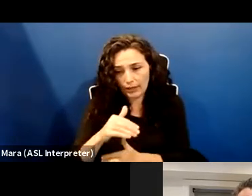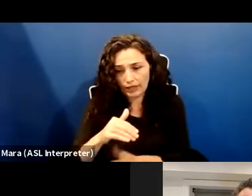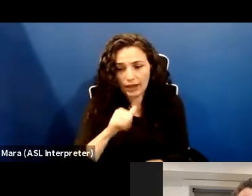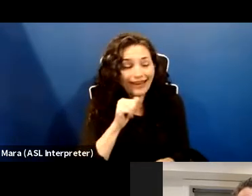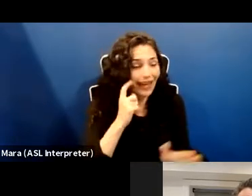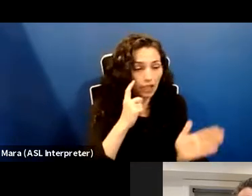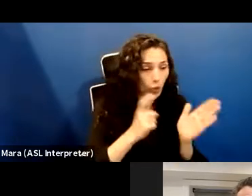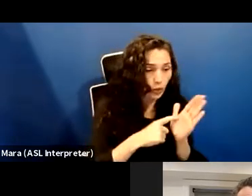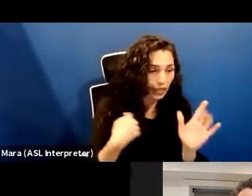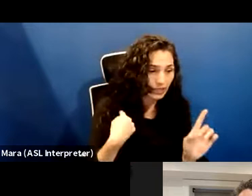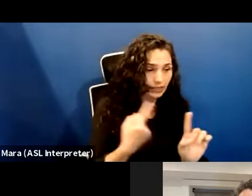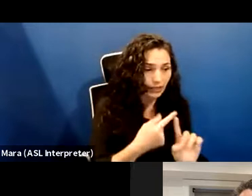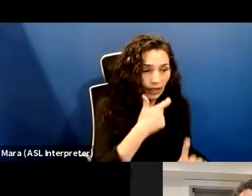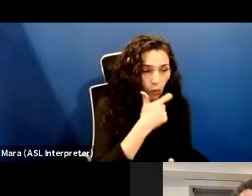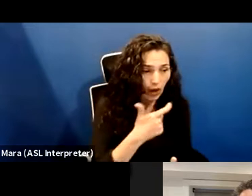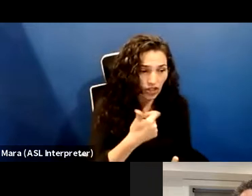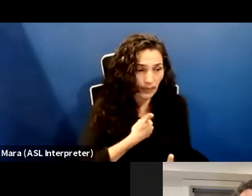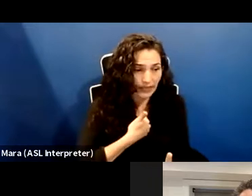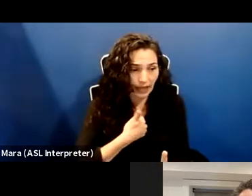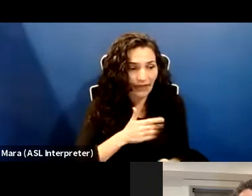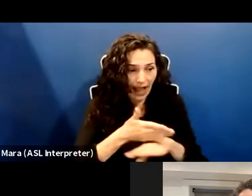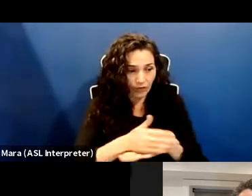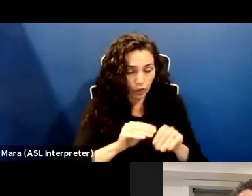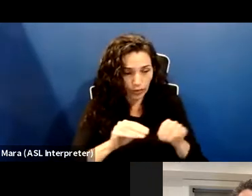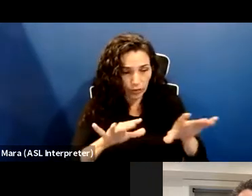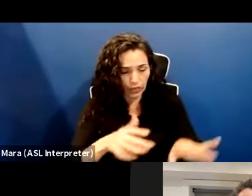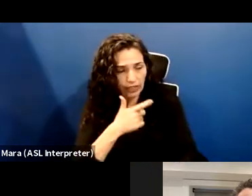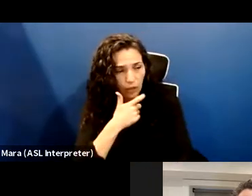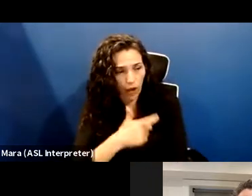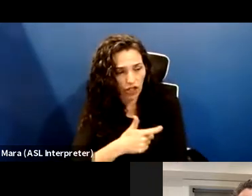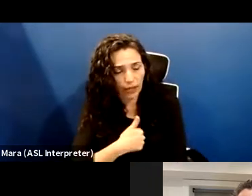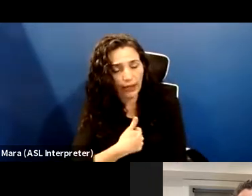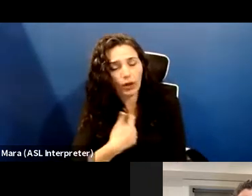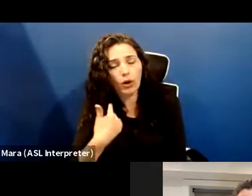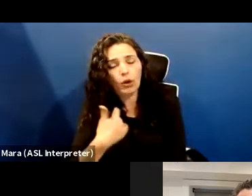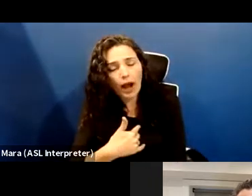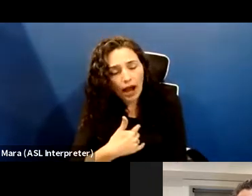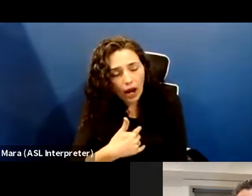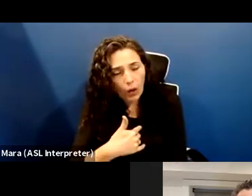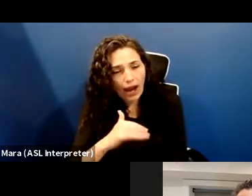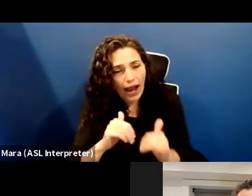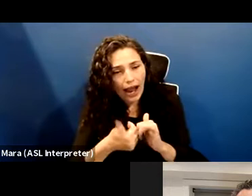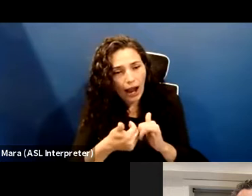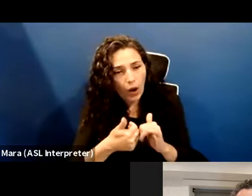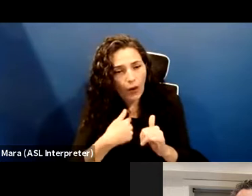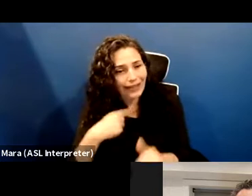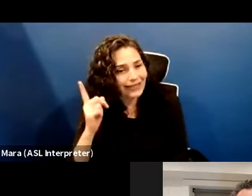when, you know, when it was released. You know, how I sounded their reactions, the father in the room,